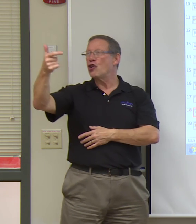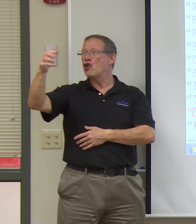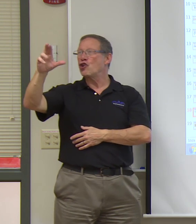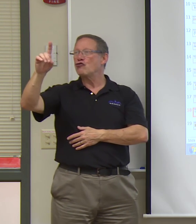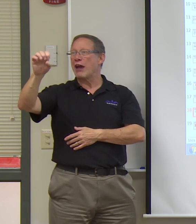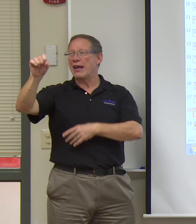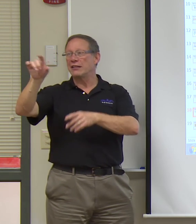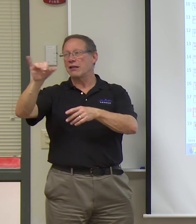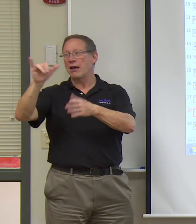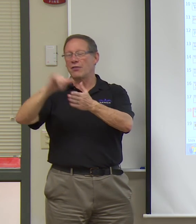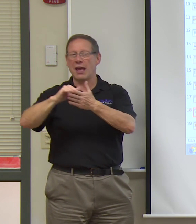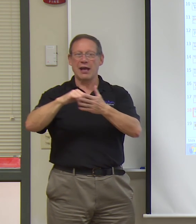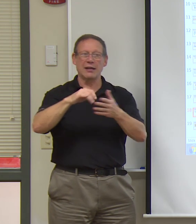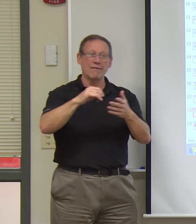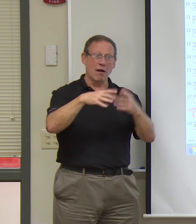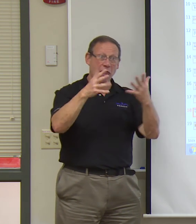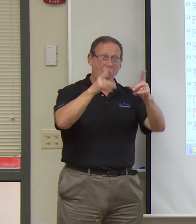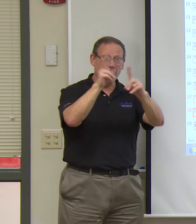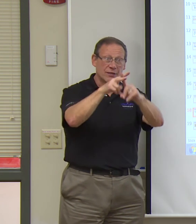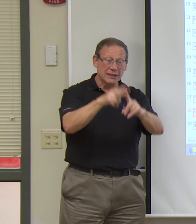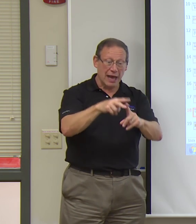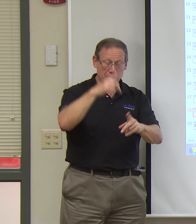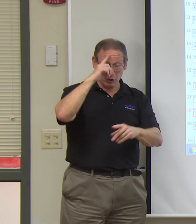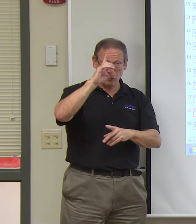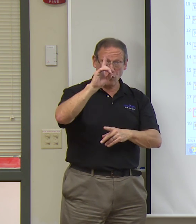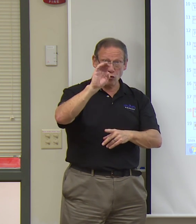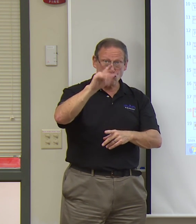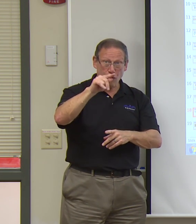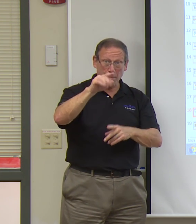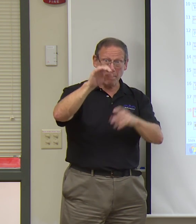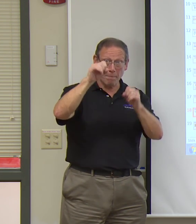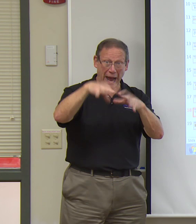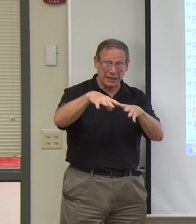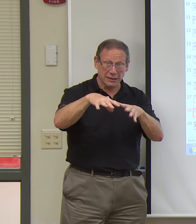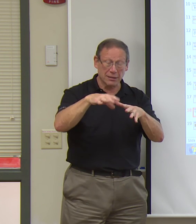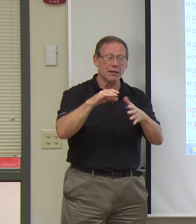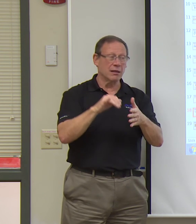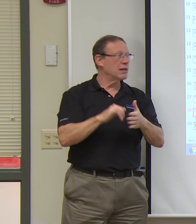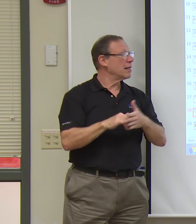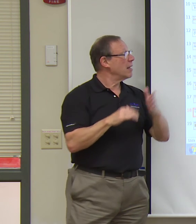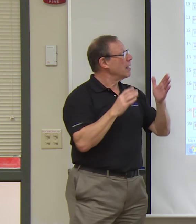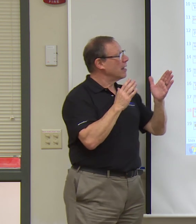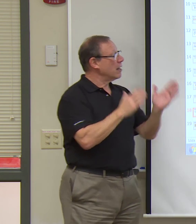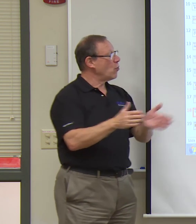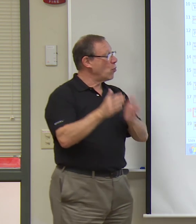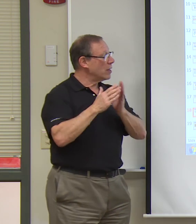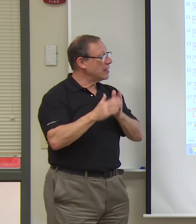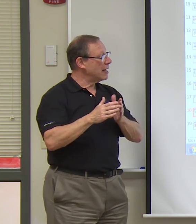you want to add that other level of organization, you could put "drop box" around--